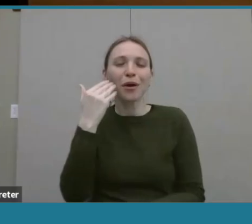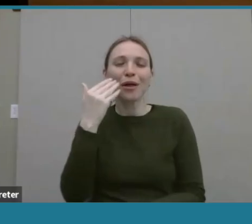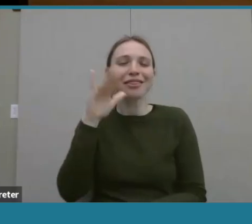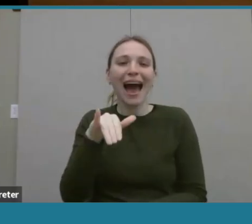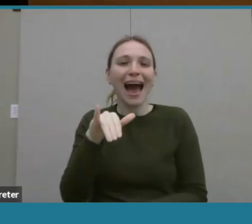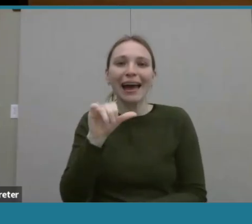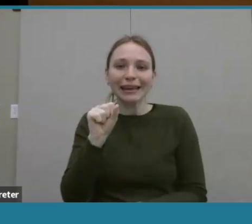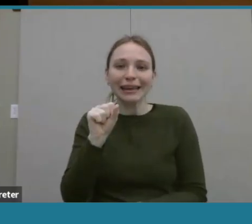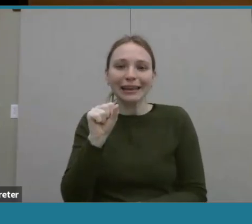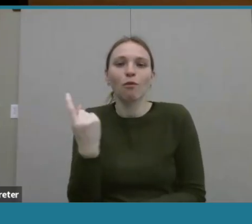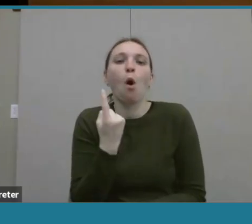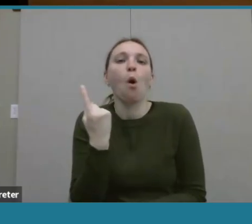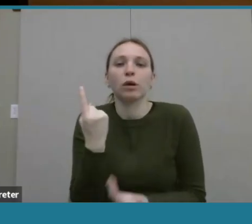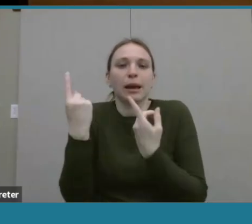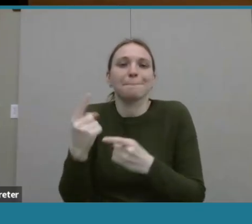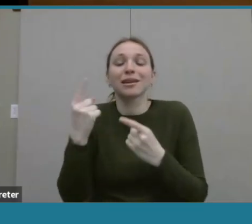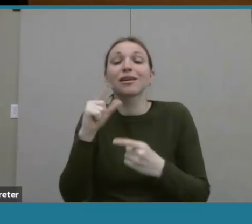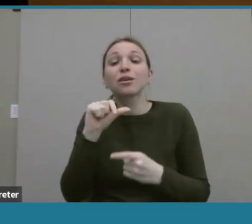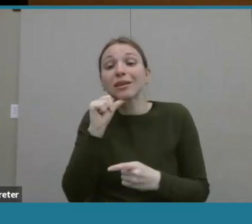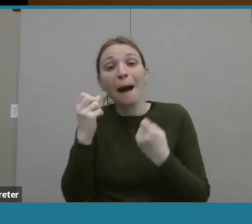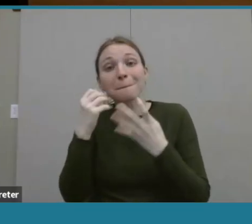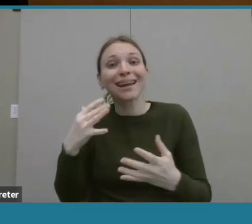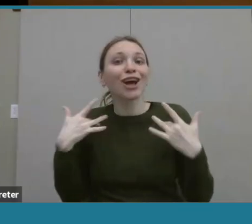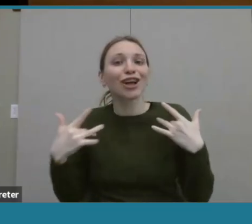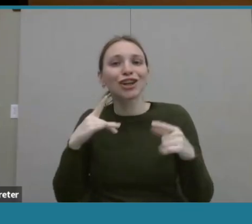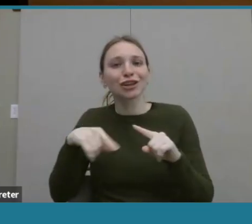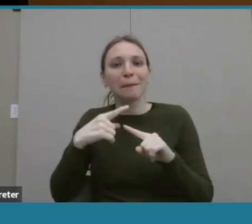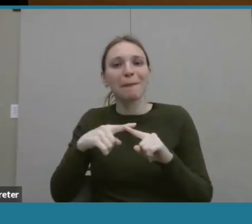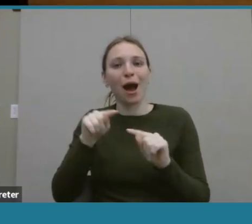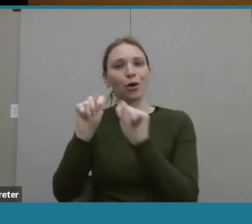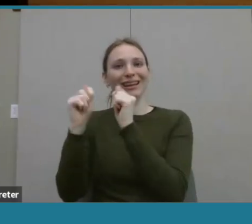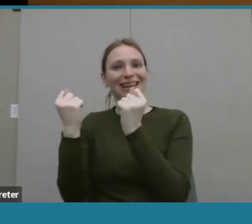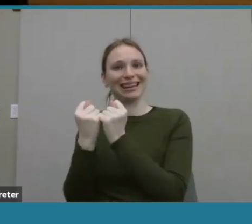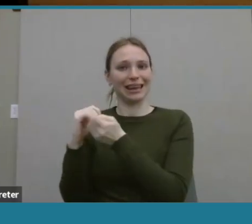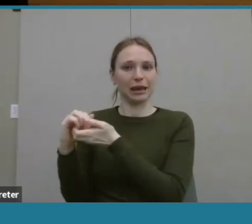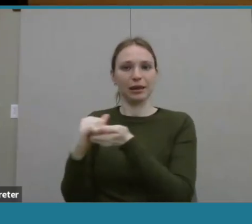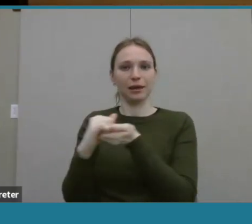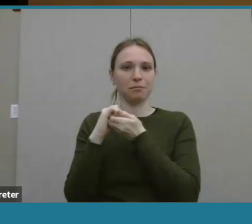There really weren't a lot of concerns about the team dynamic, which again was really enjoyable for us.